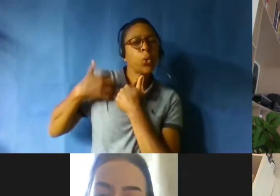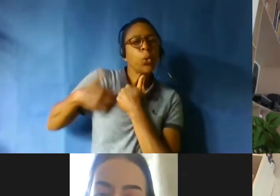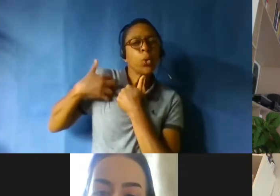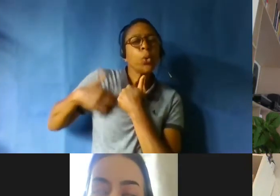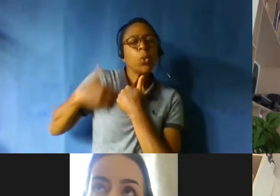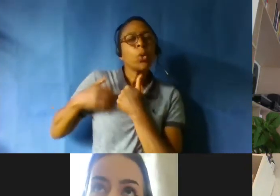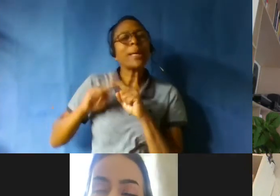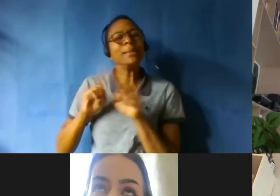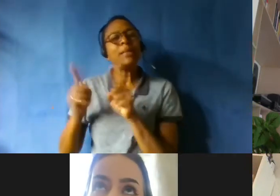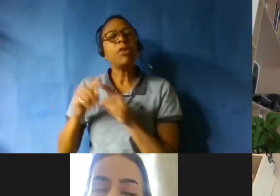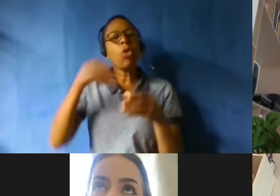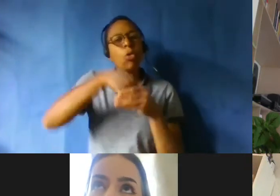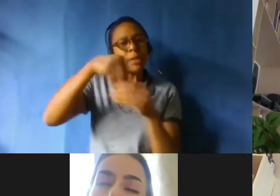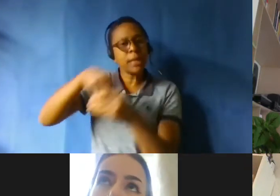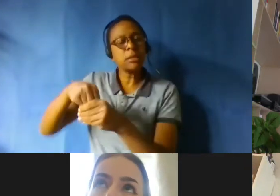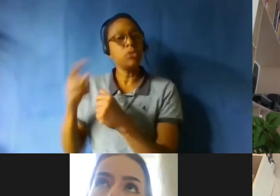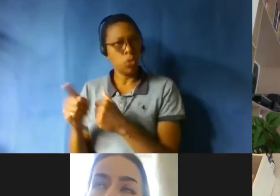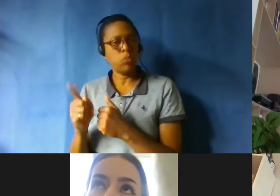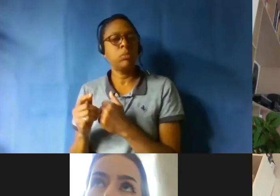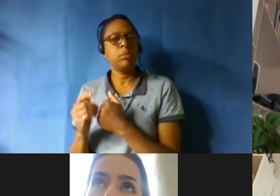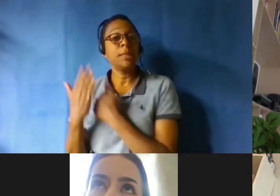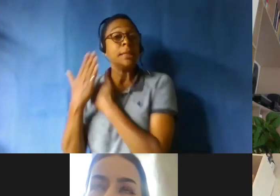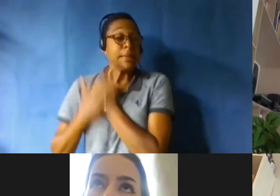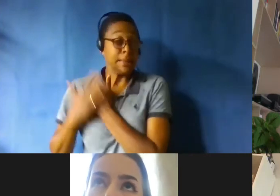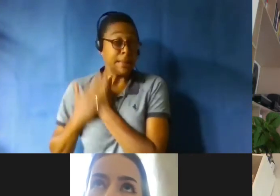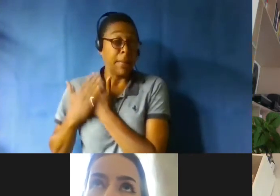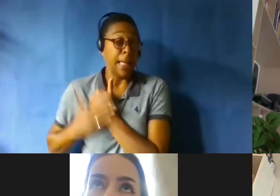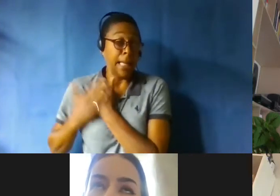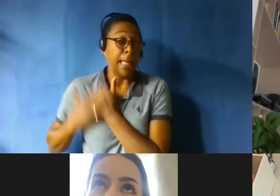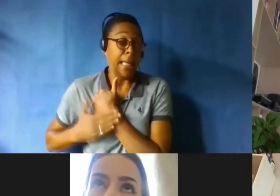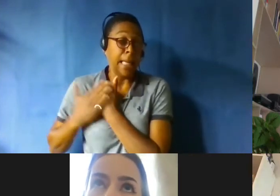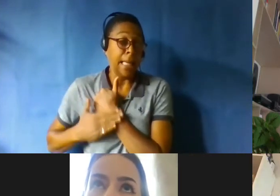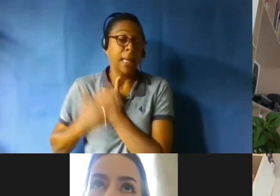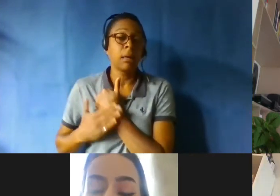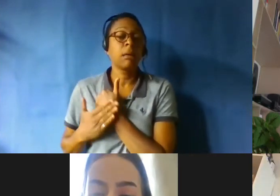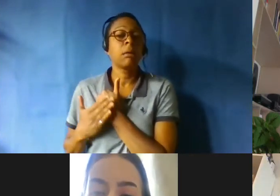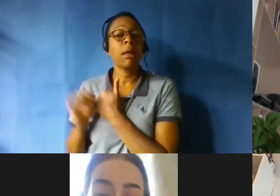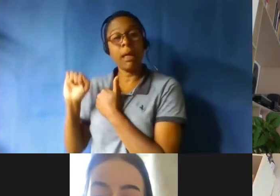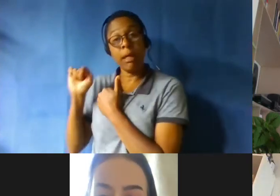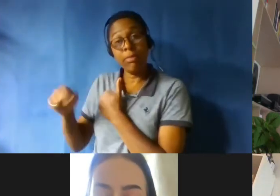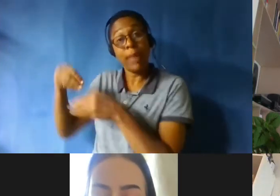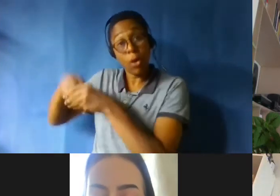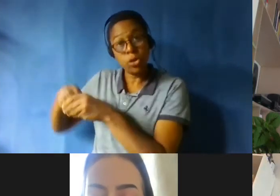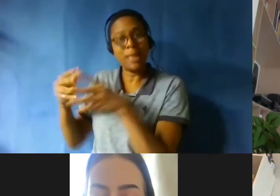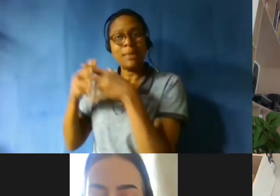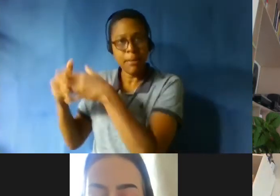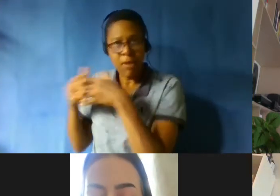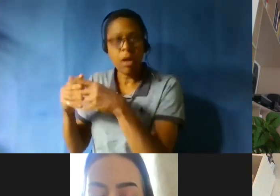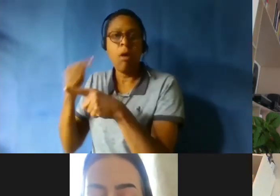stimming in a context which is that the hegemonic language you know the the